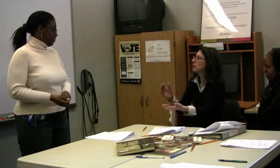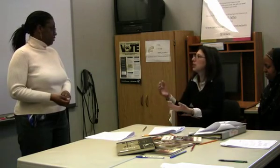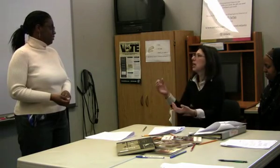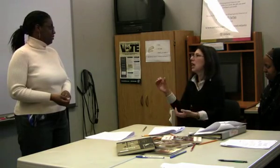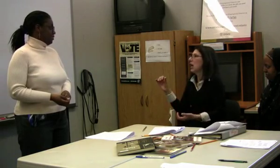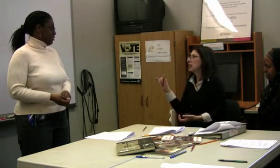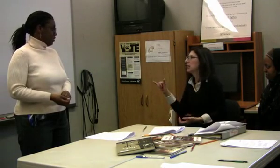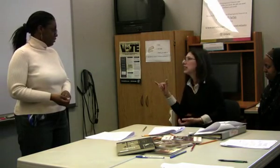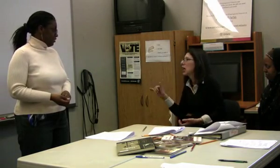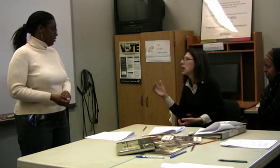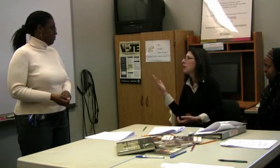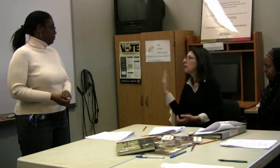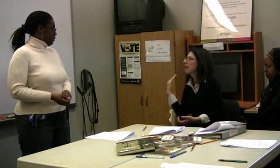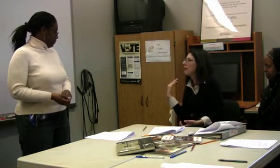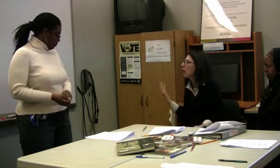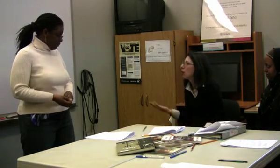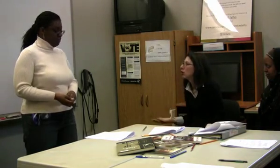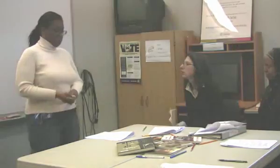like I did before.